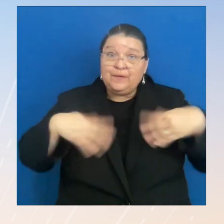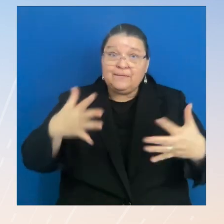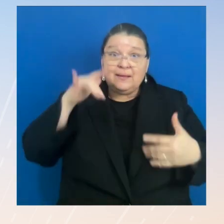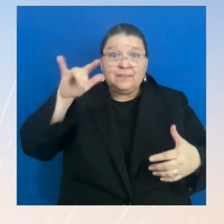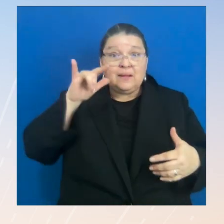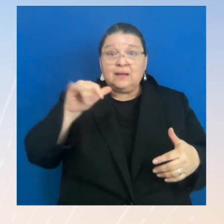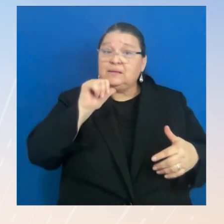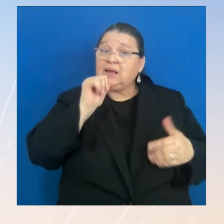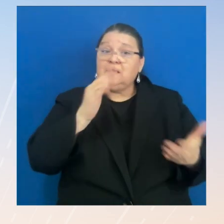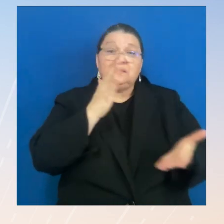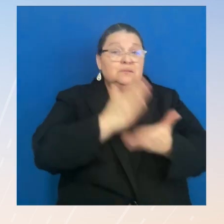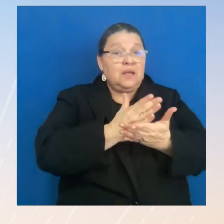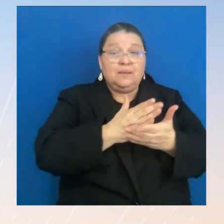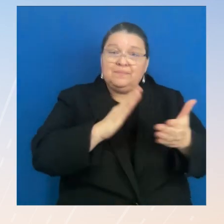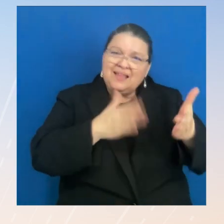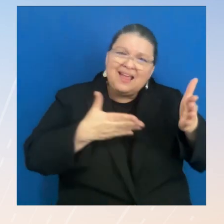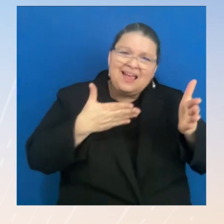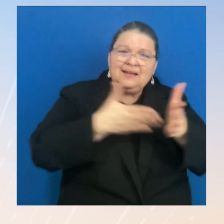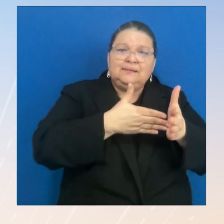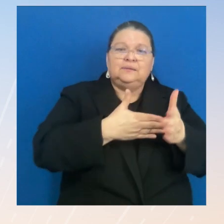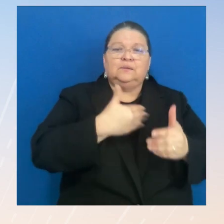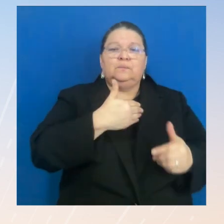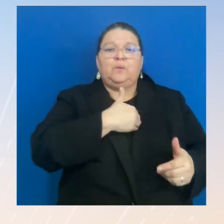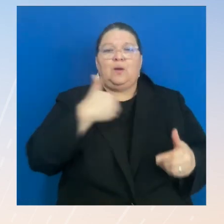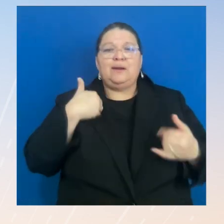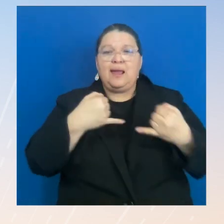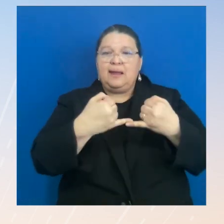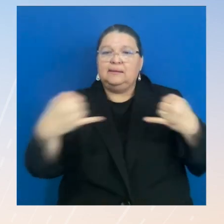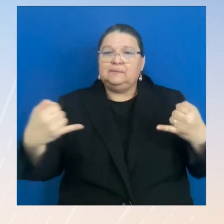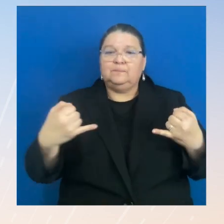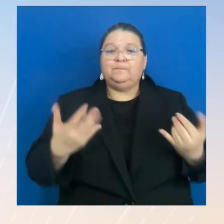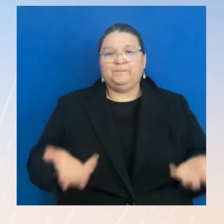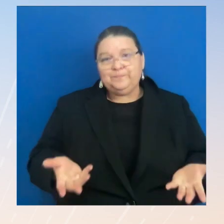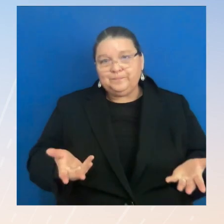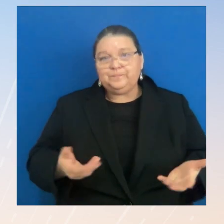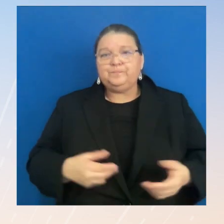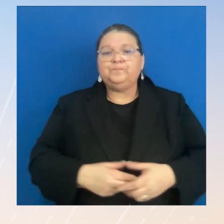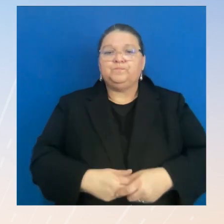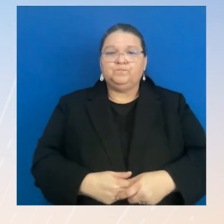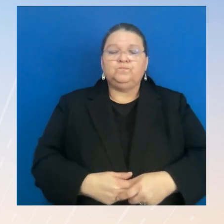is the types of military assistance that they have been utilizing. The Press: And are you prepared -- can you give us any more details